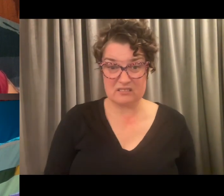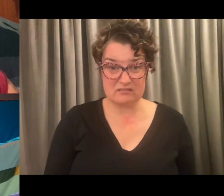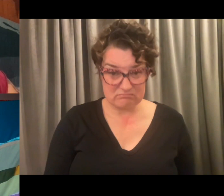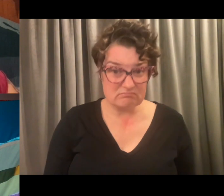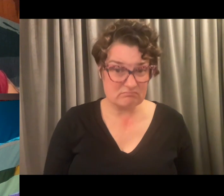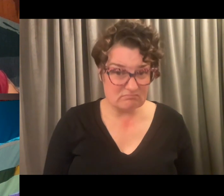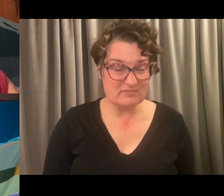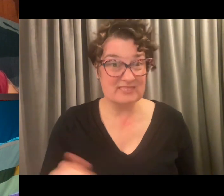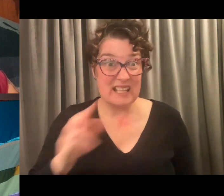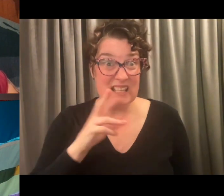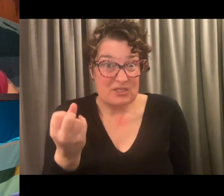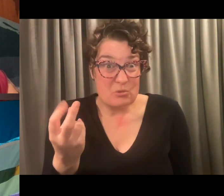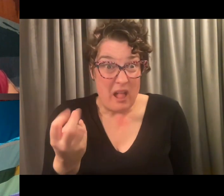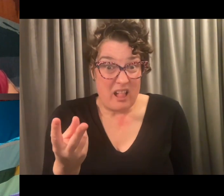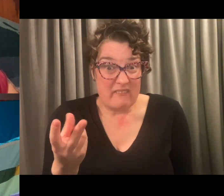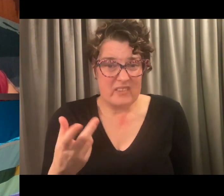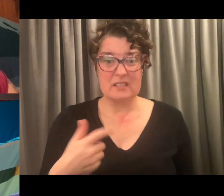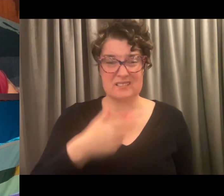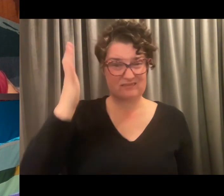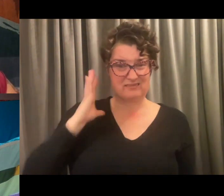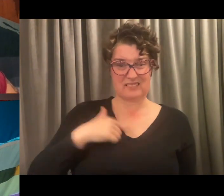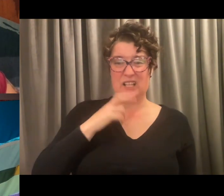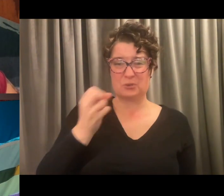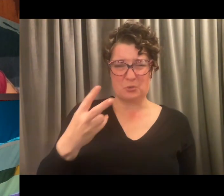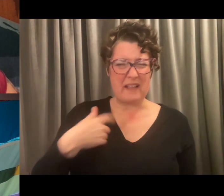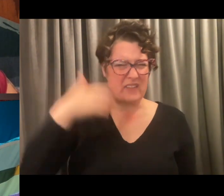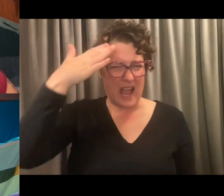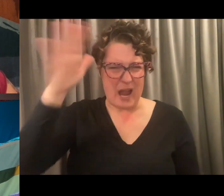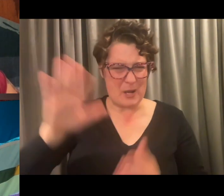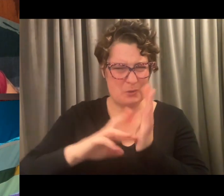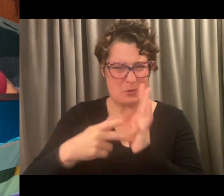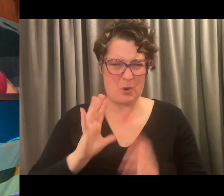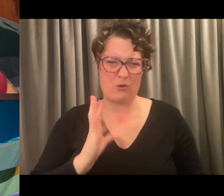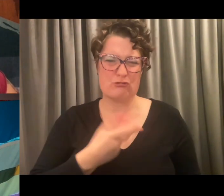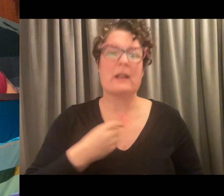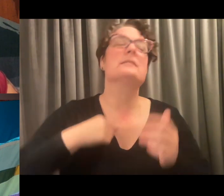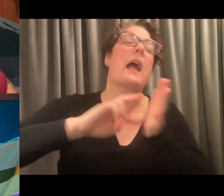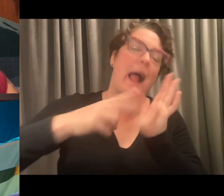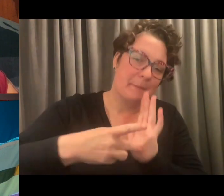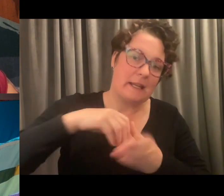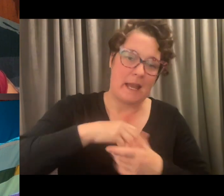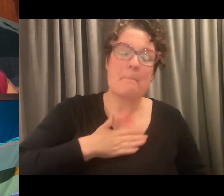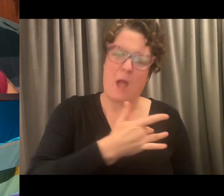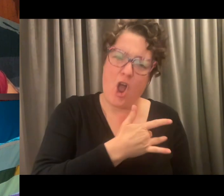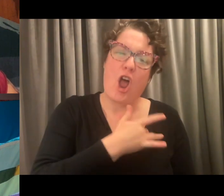I mean, I did in my heart know what trans was, but I didn't know, we didn't have language for that when we were that age.